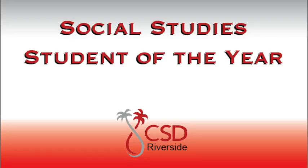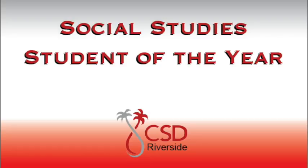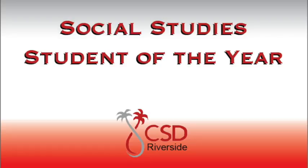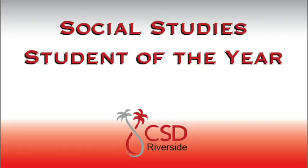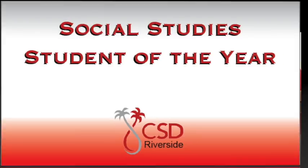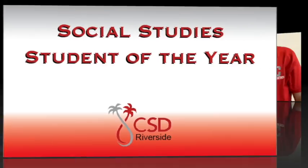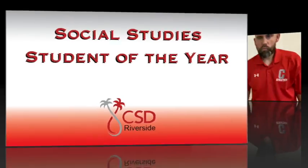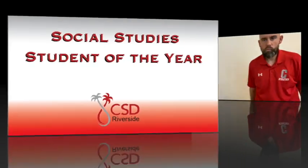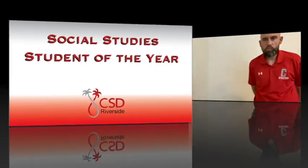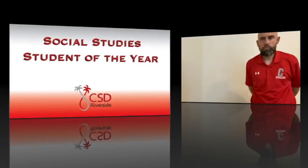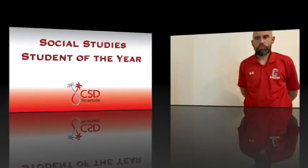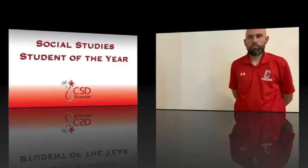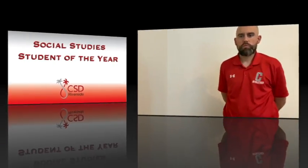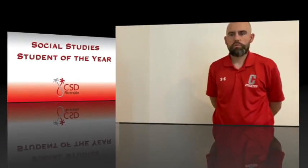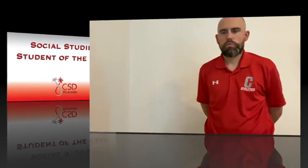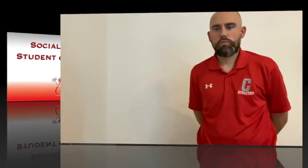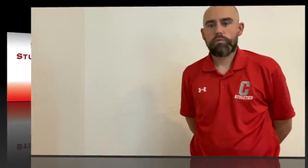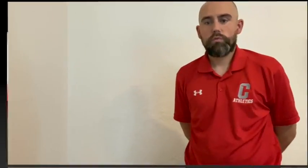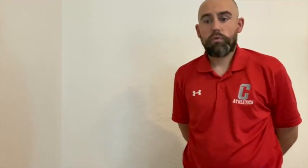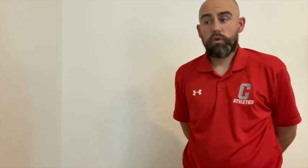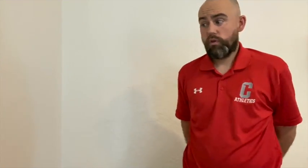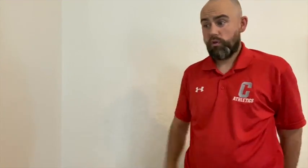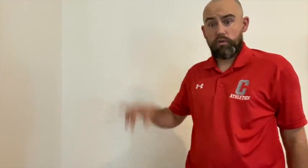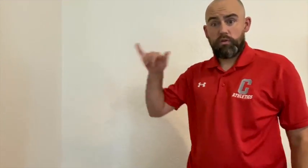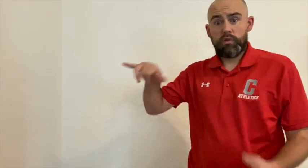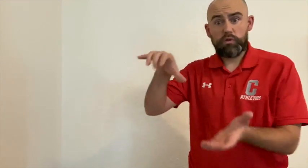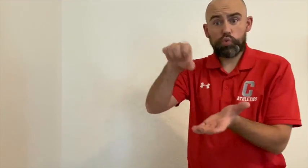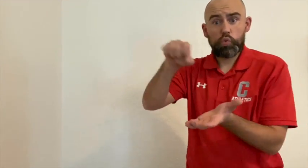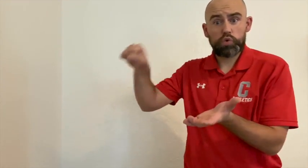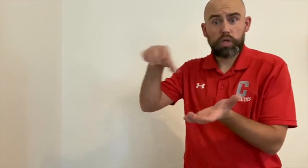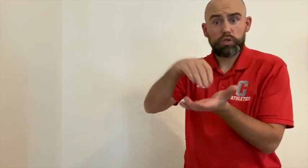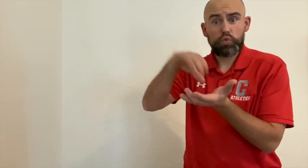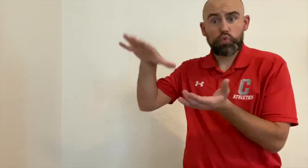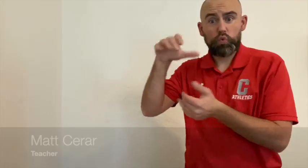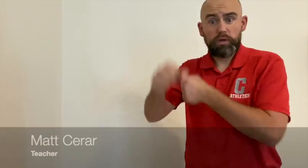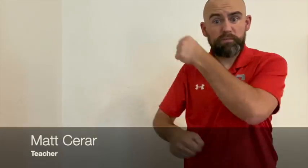So our social studies students of the year I'm awarding this